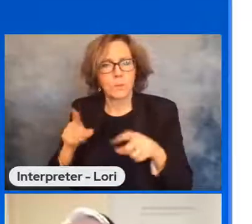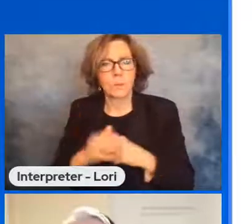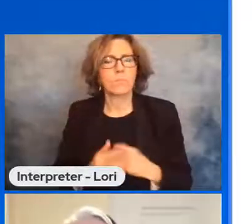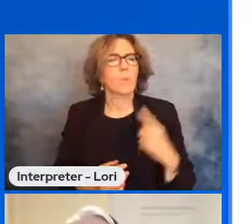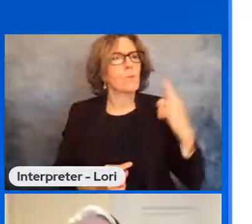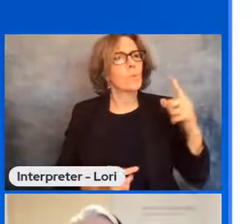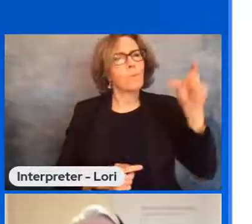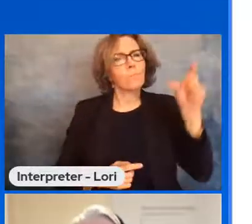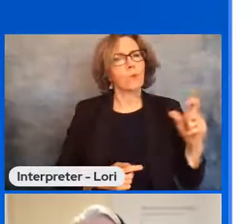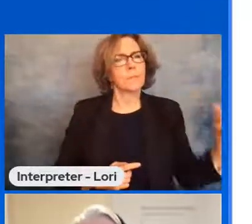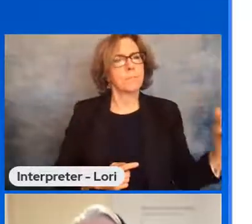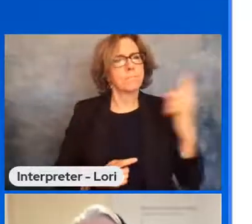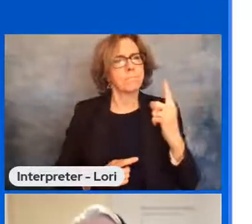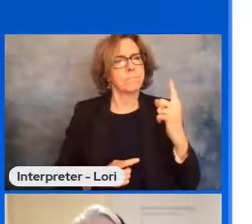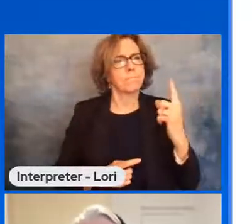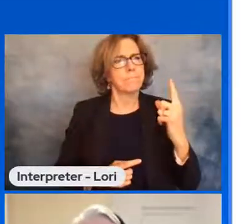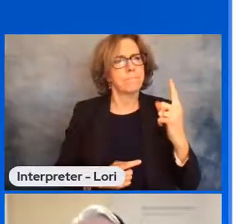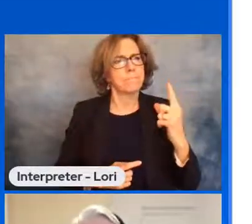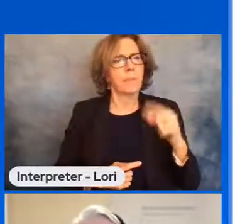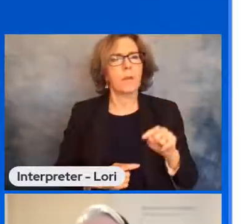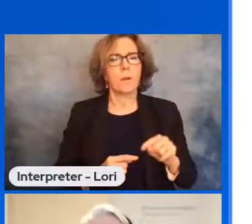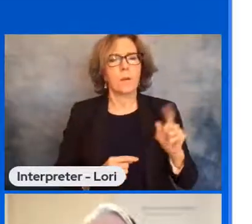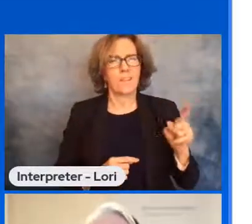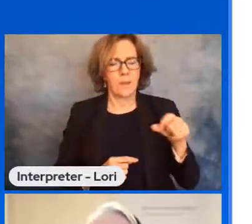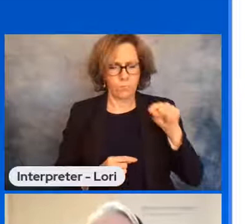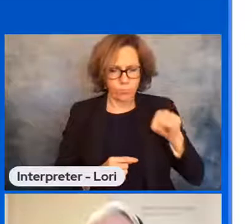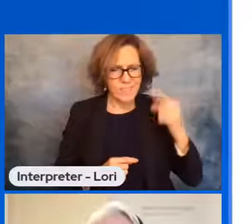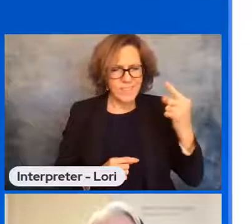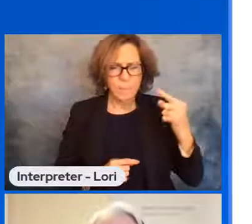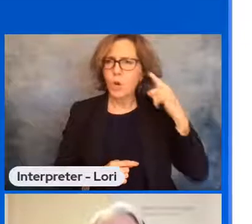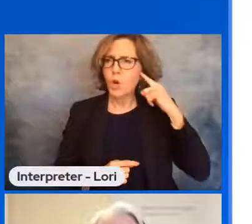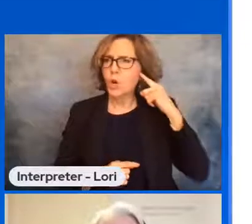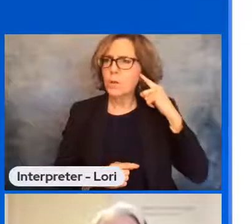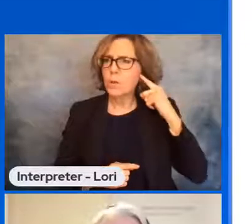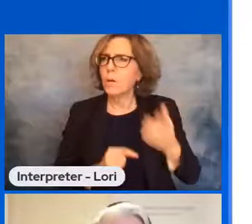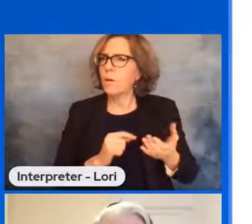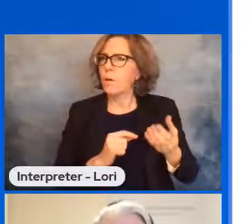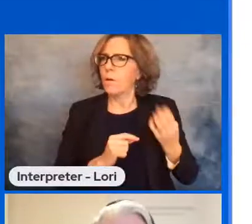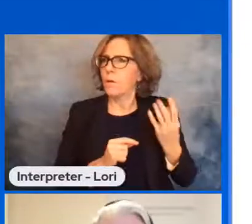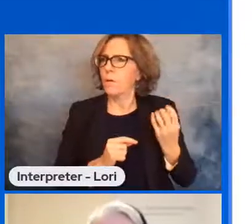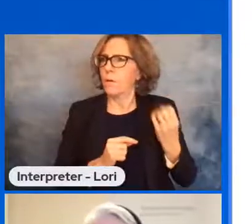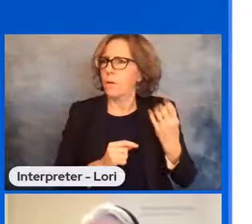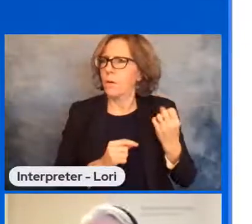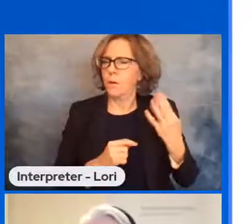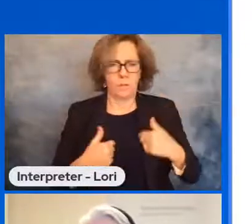And I heard, "Button, button, button, button." I asked, what's that.